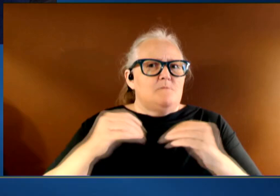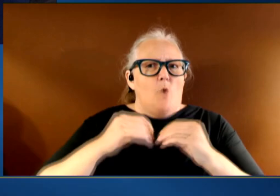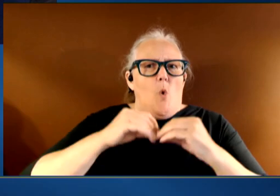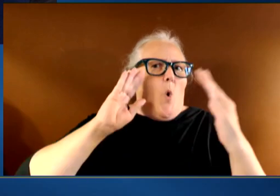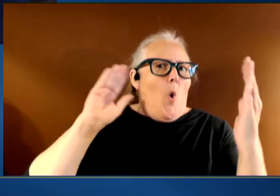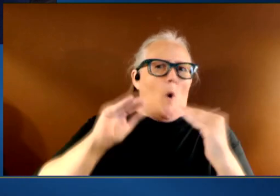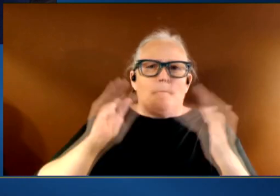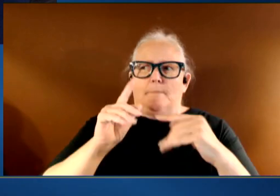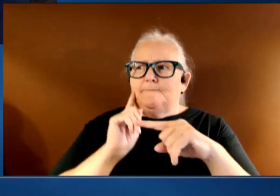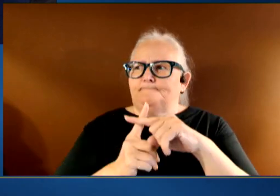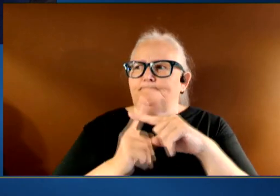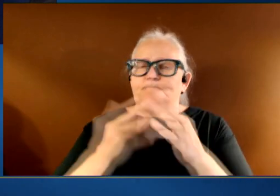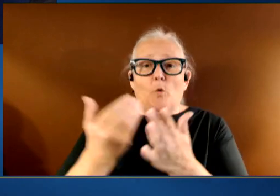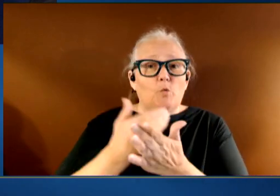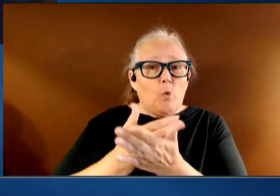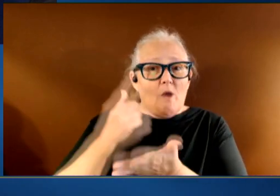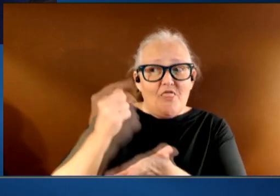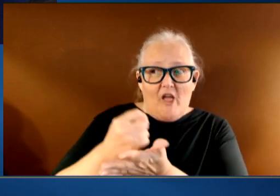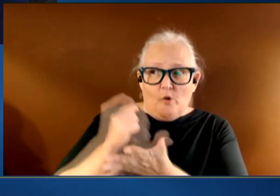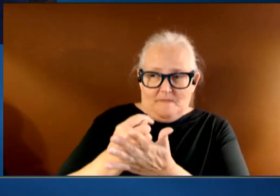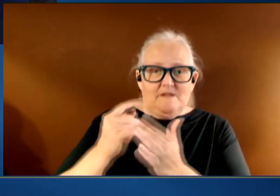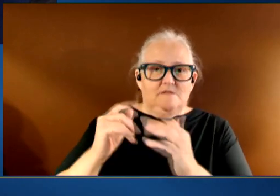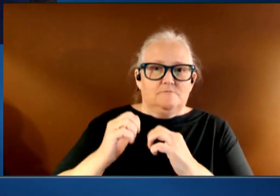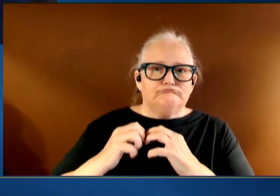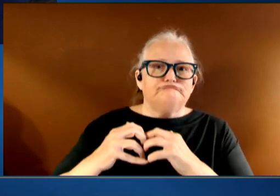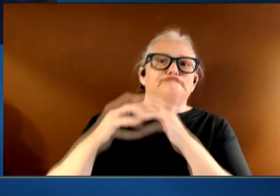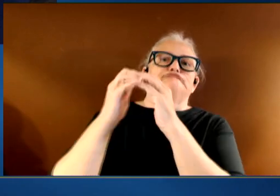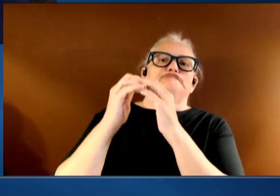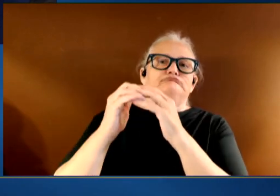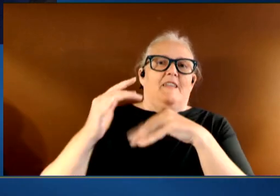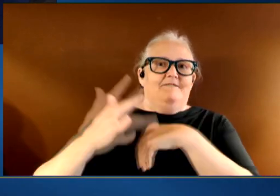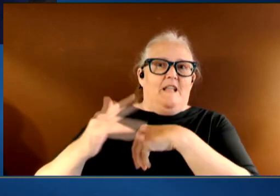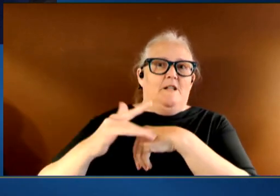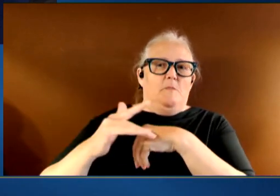have come online and become available, and that's what we want to focus our discussion on today.